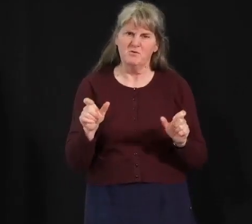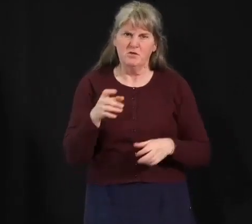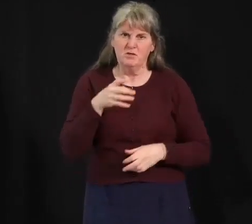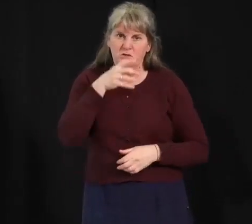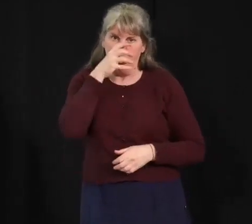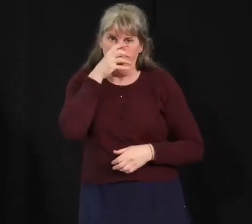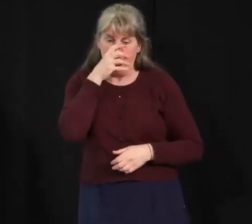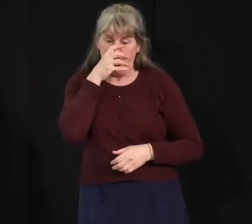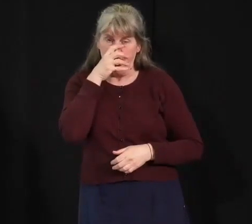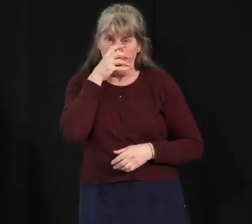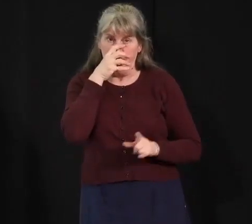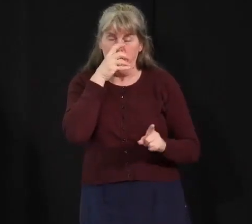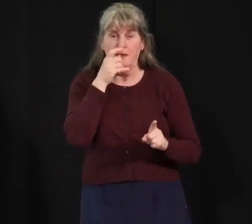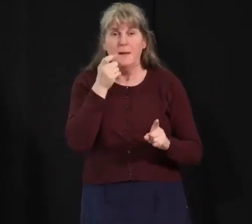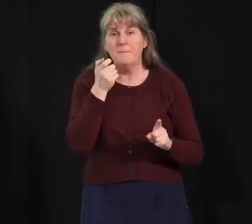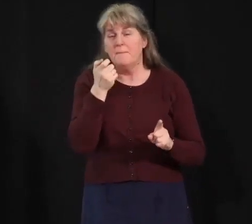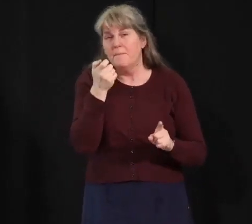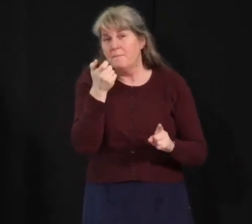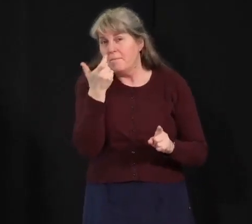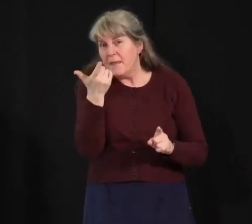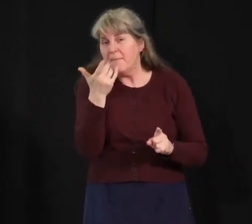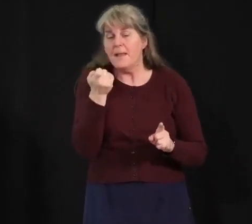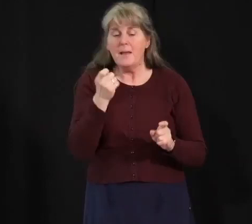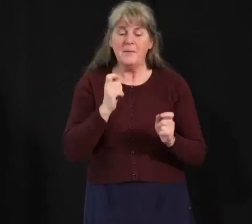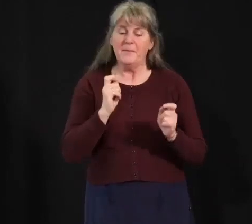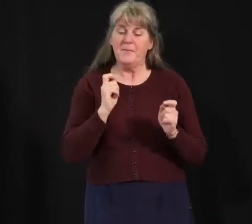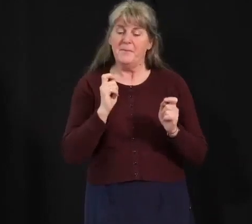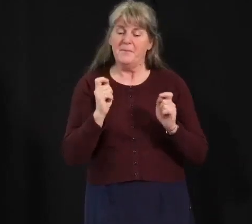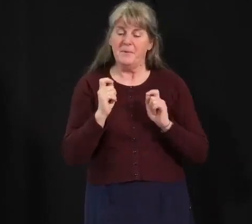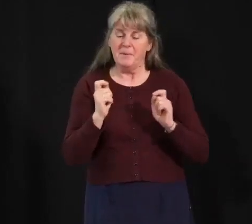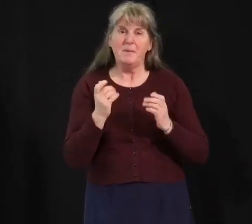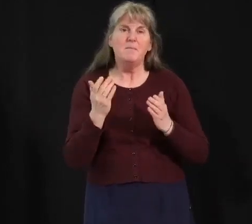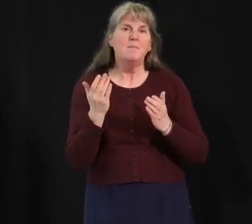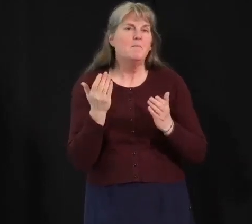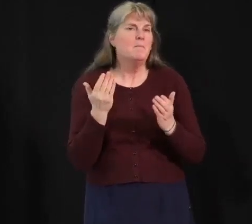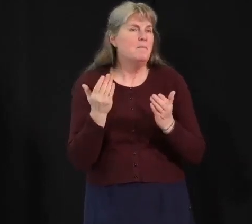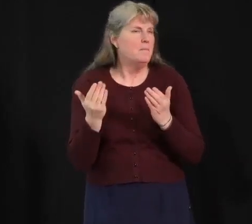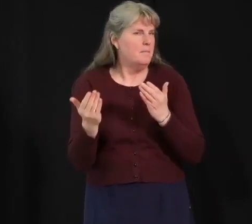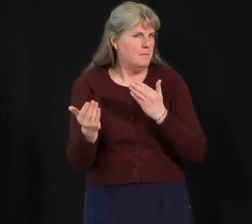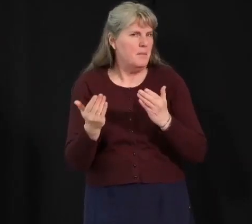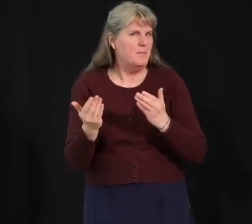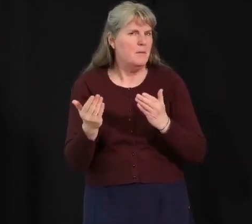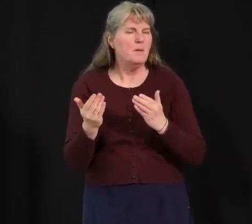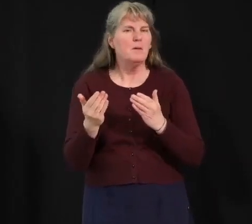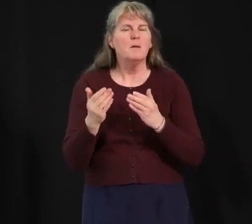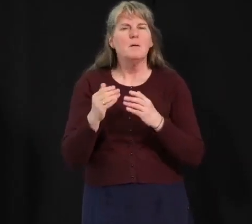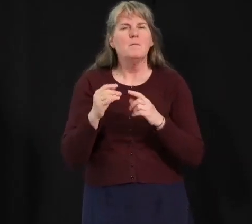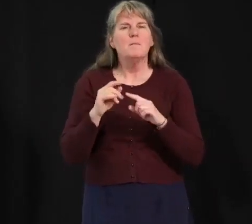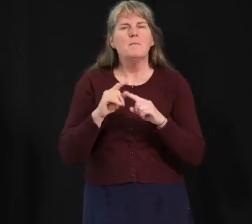that time? If we include border closures